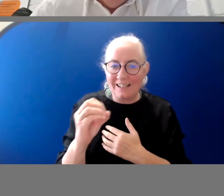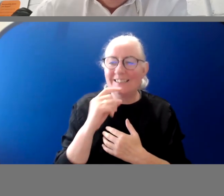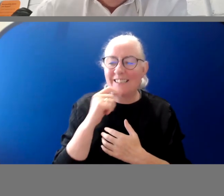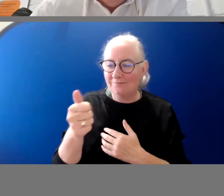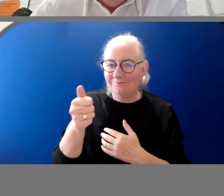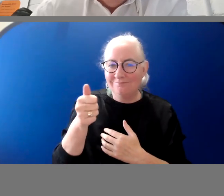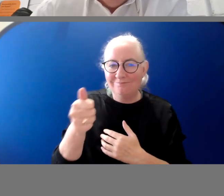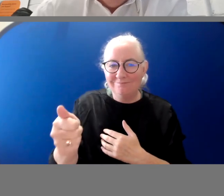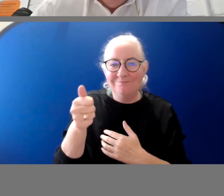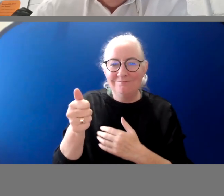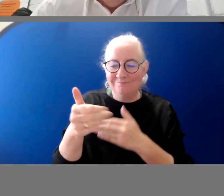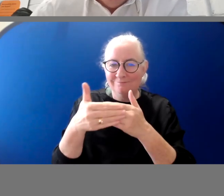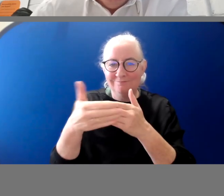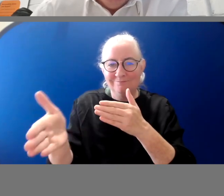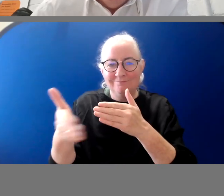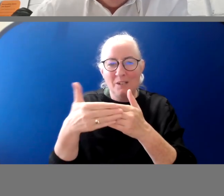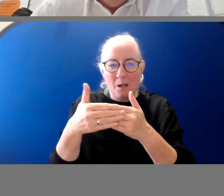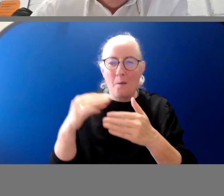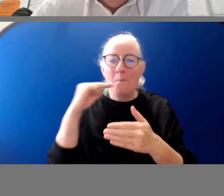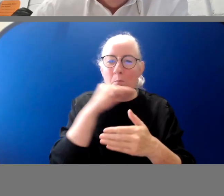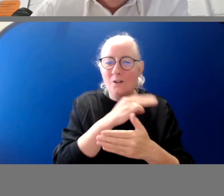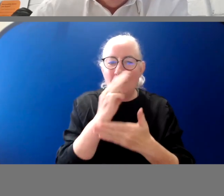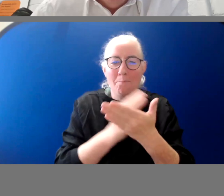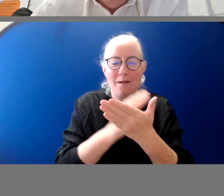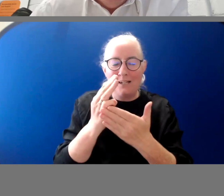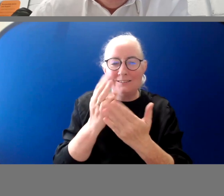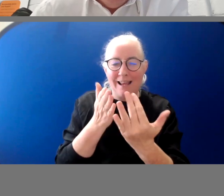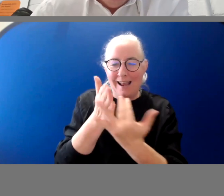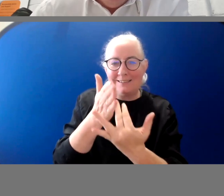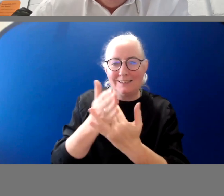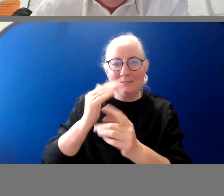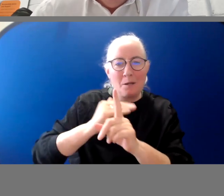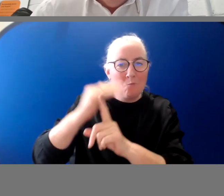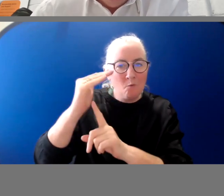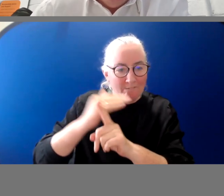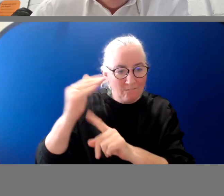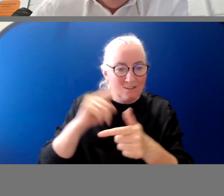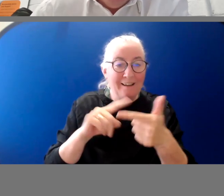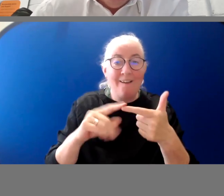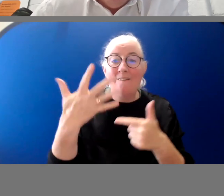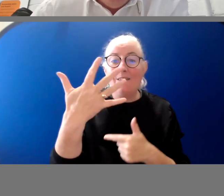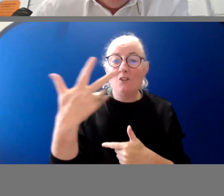one of the most important features to improve accessibility of the doors 53% have indicated